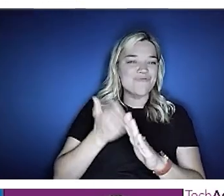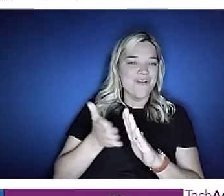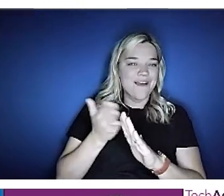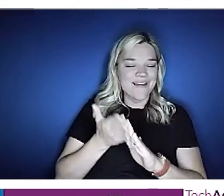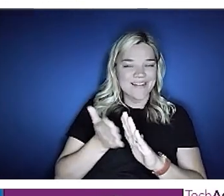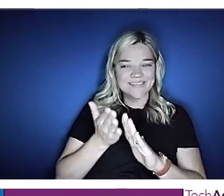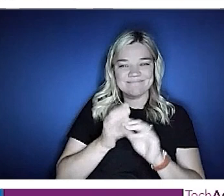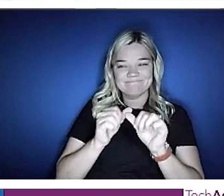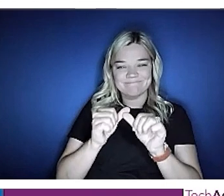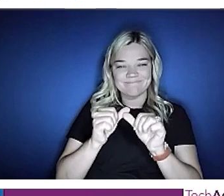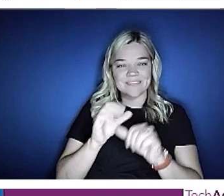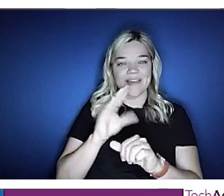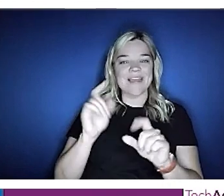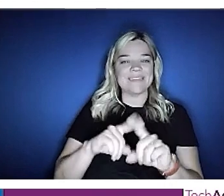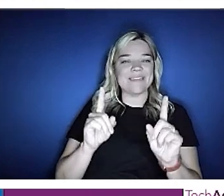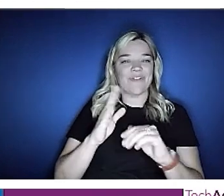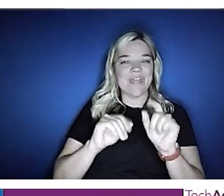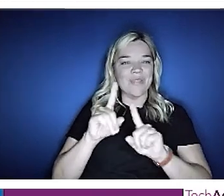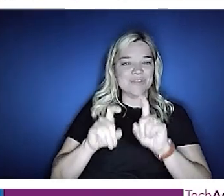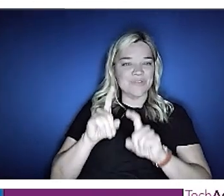than the survey that will go out whenever